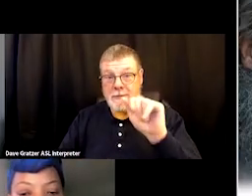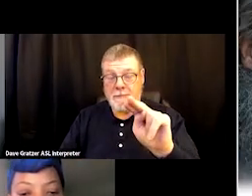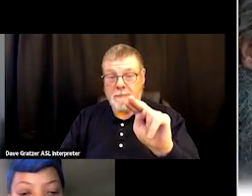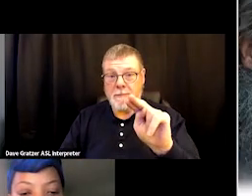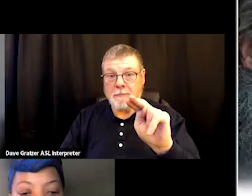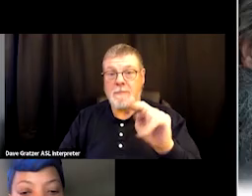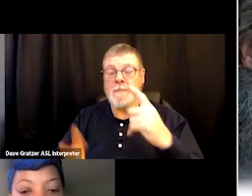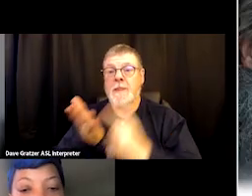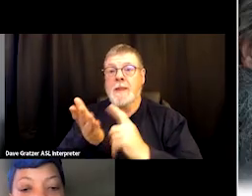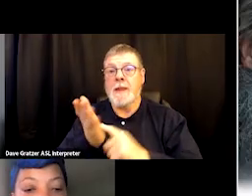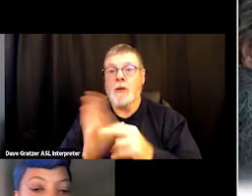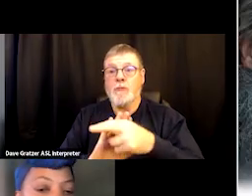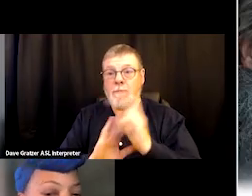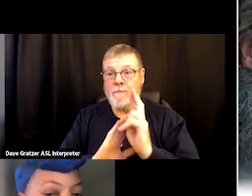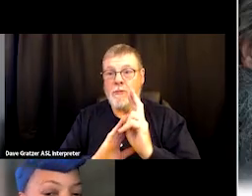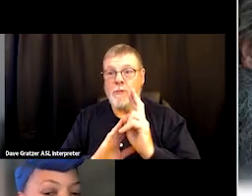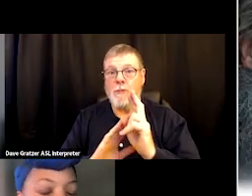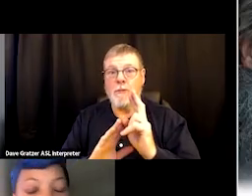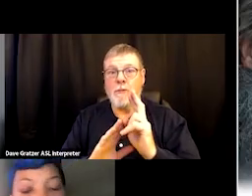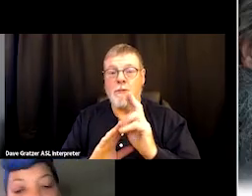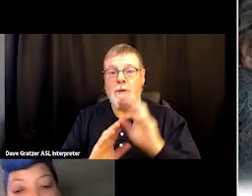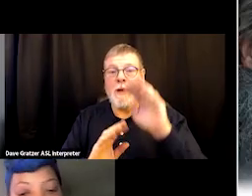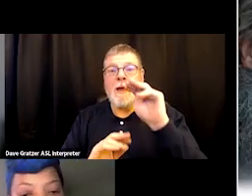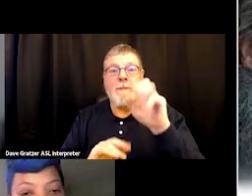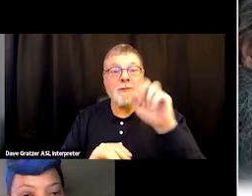discuss the review session medical summary report refresher portion.